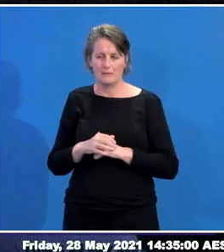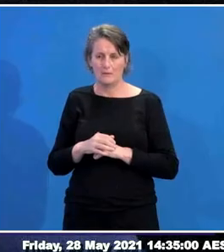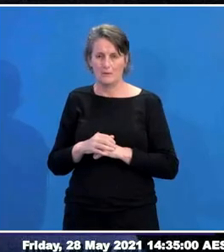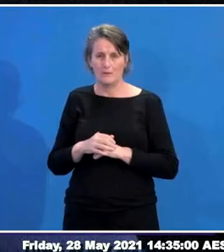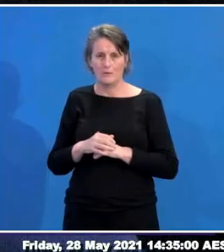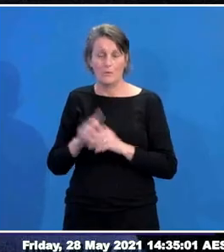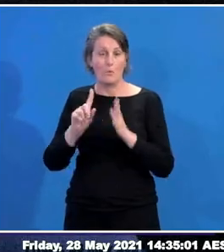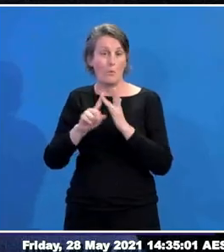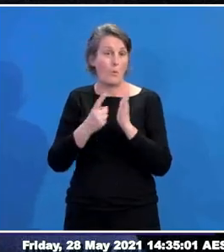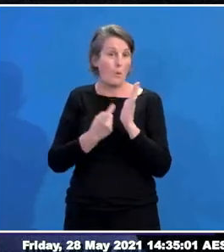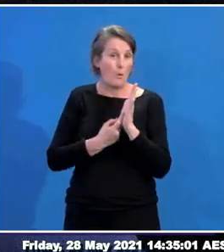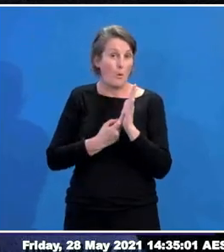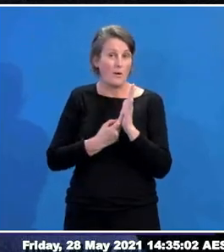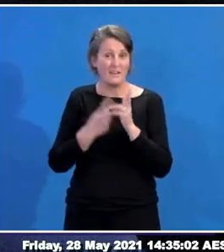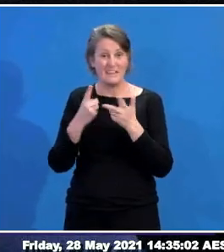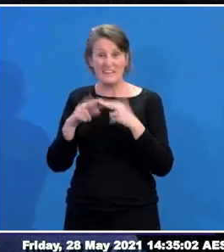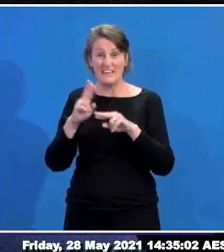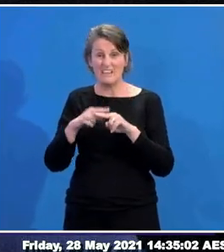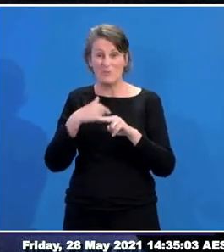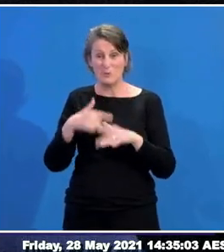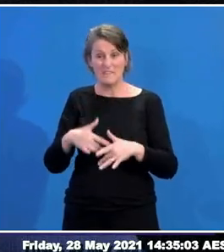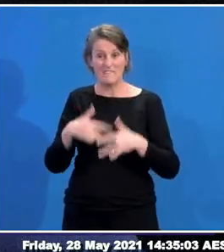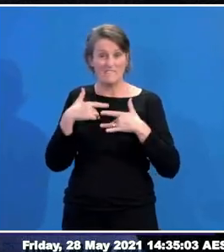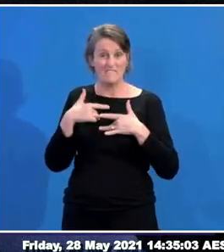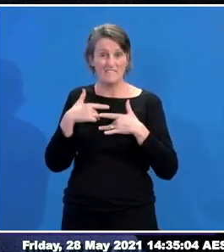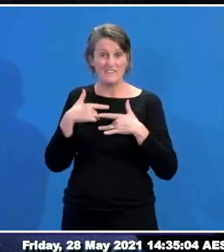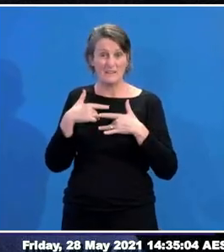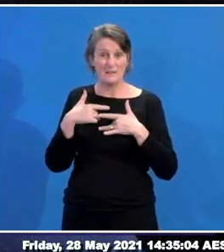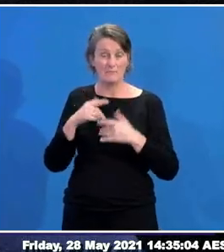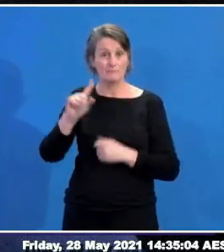unhappiness with the quality of material that we were asking to be produced,